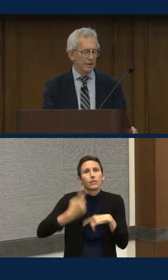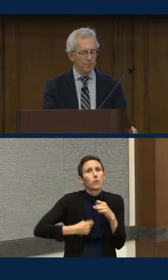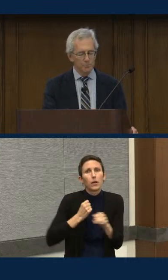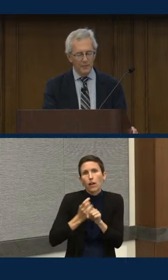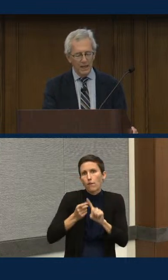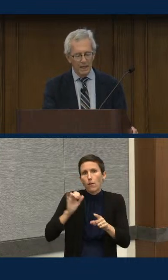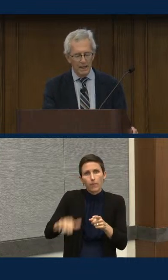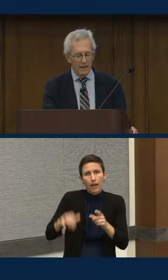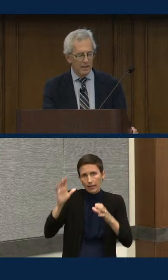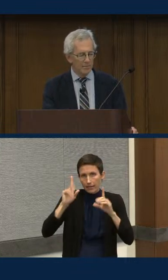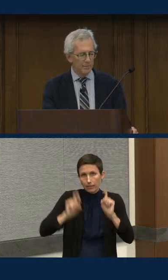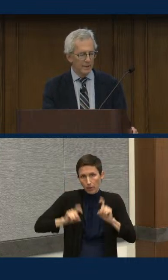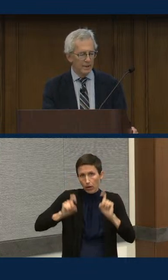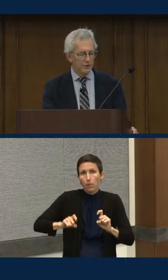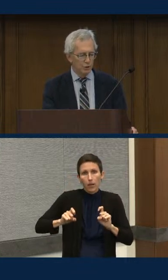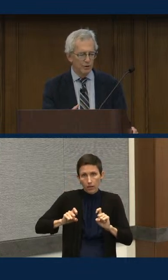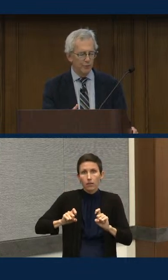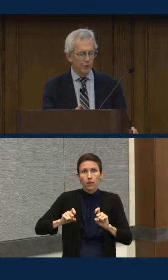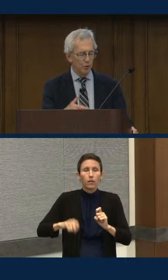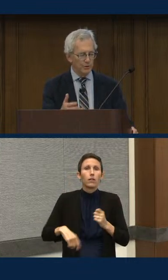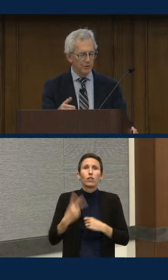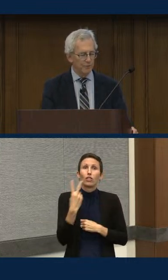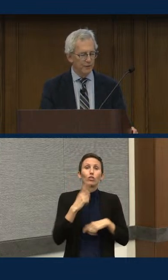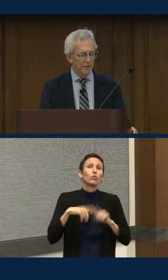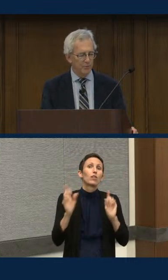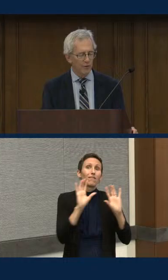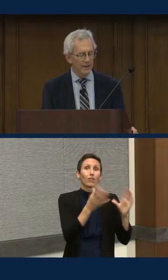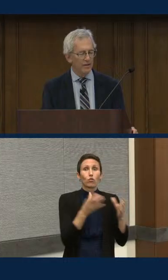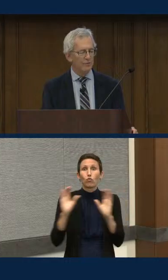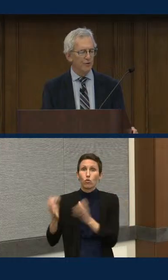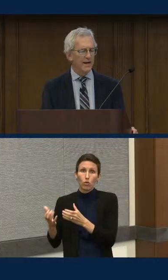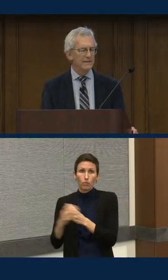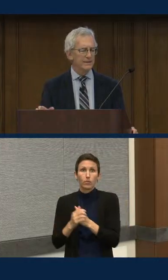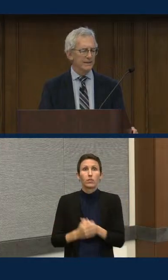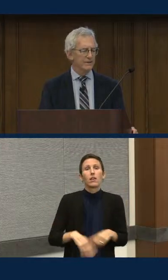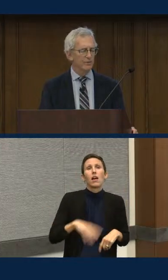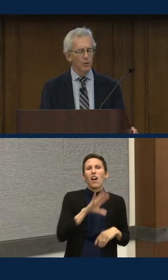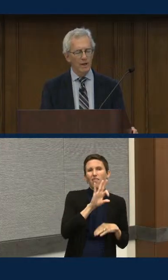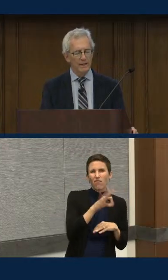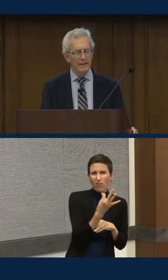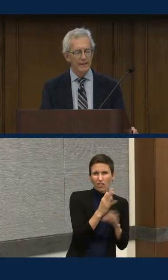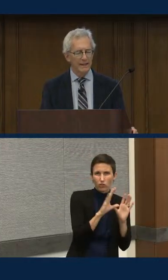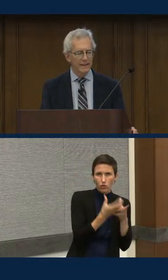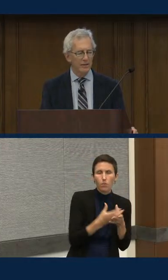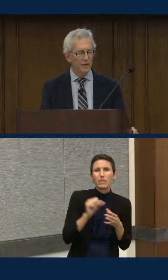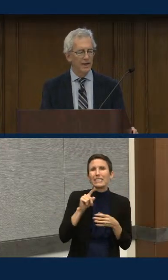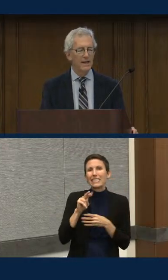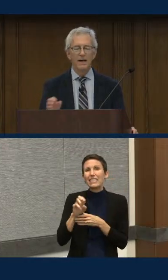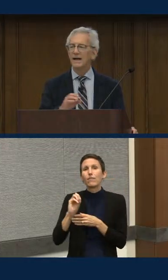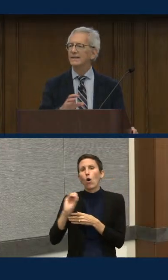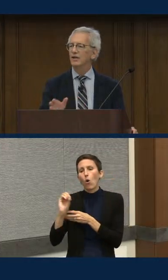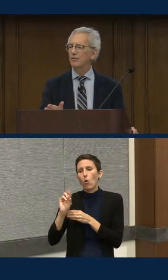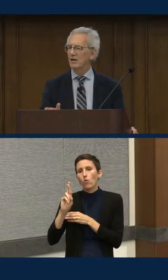experiment, two different groups